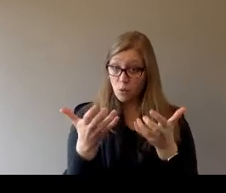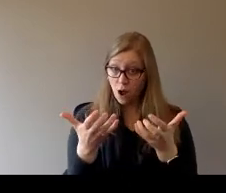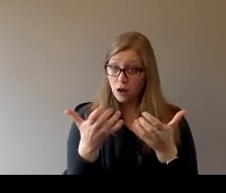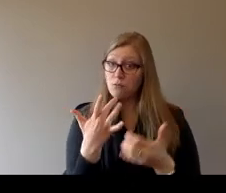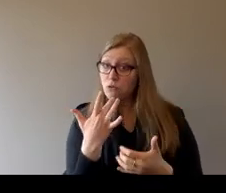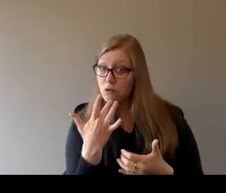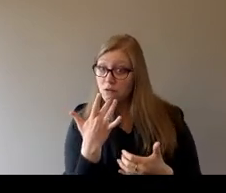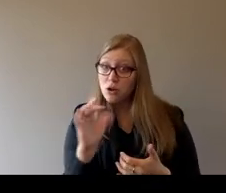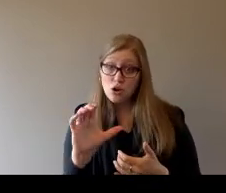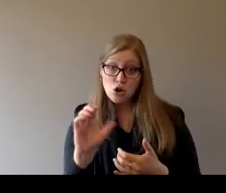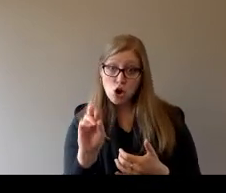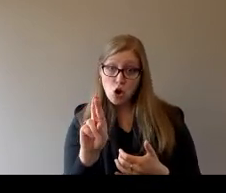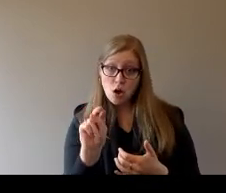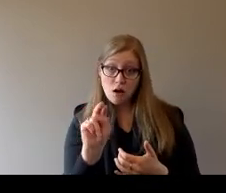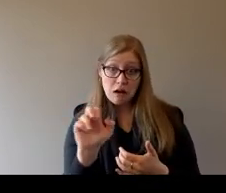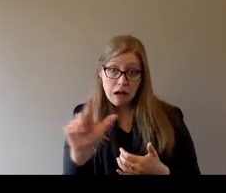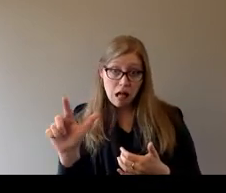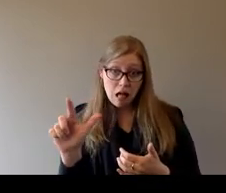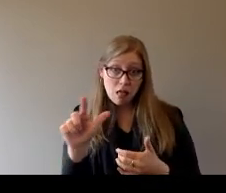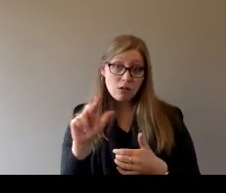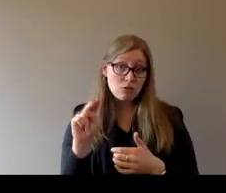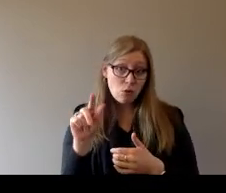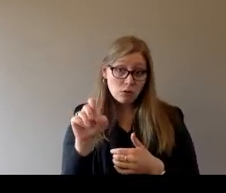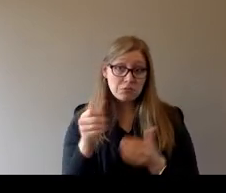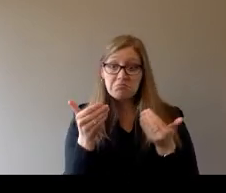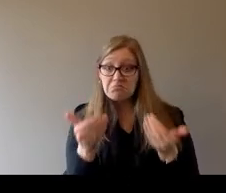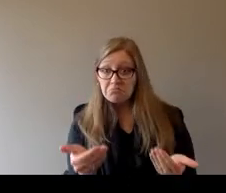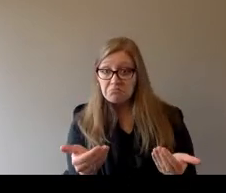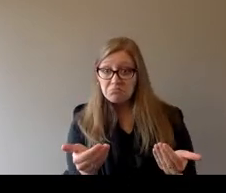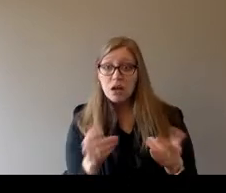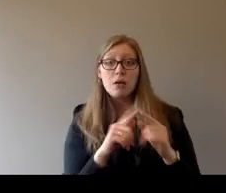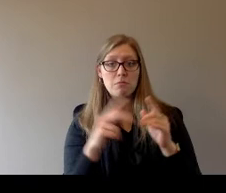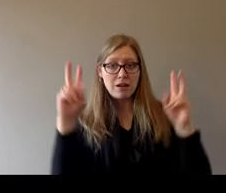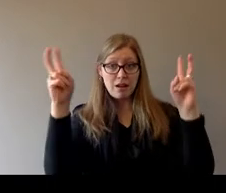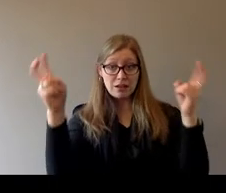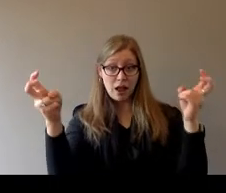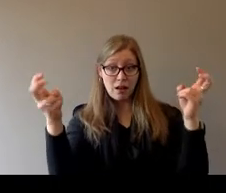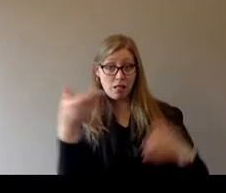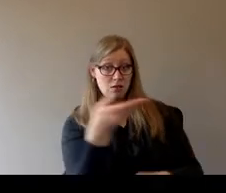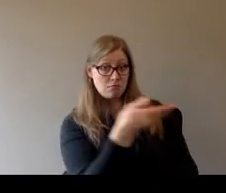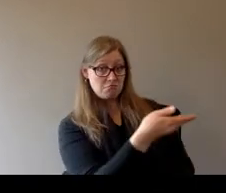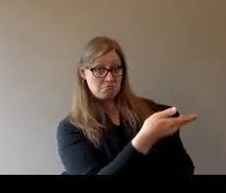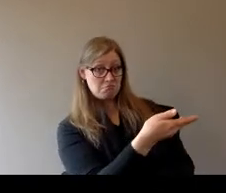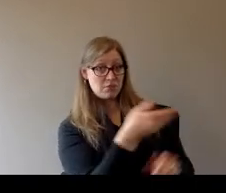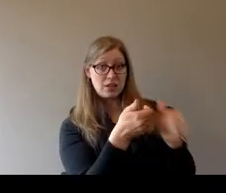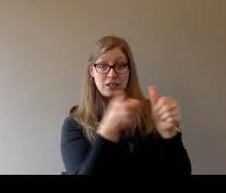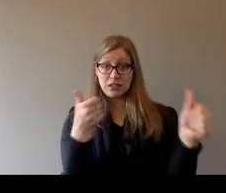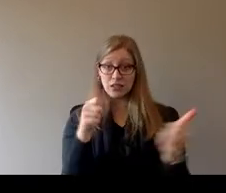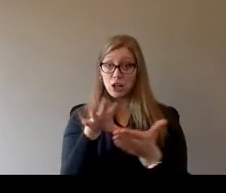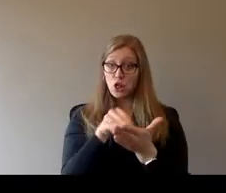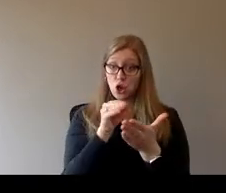but this is what you're going to title it: Distance Learning Expectations and Routines.